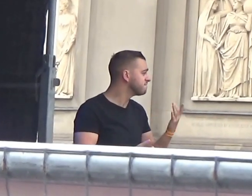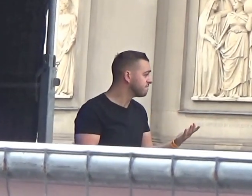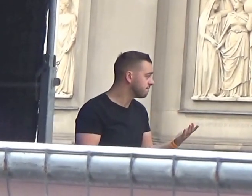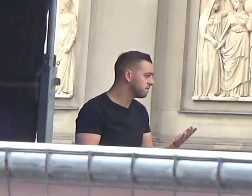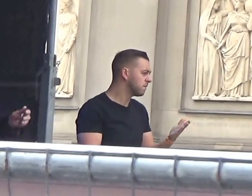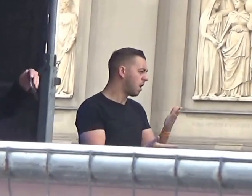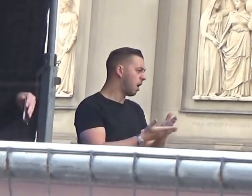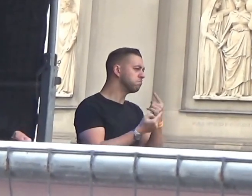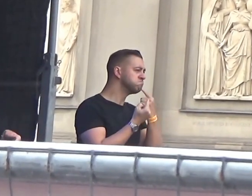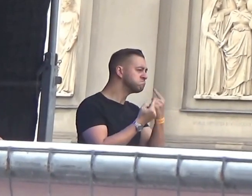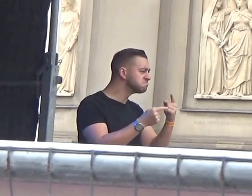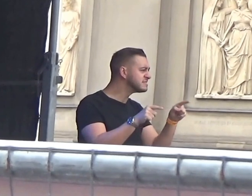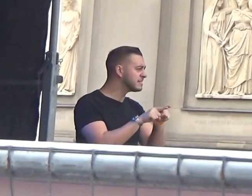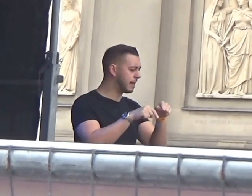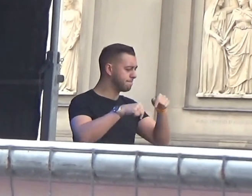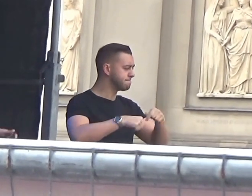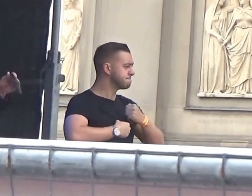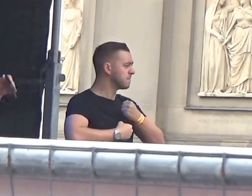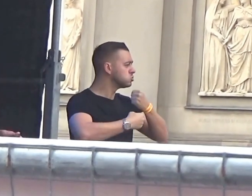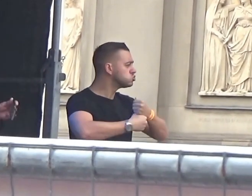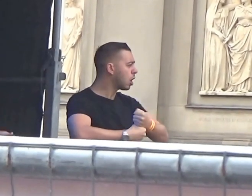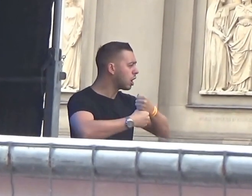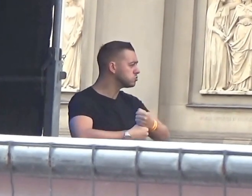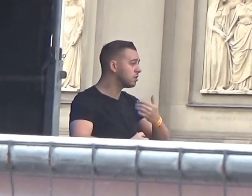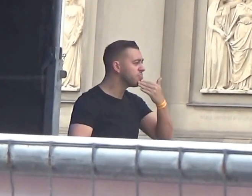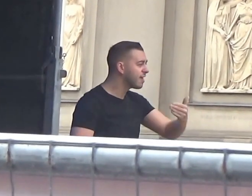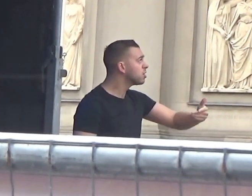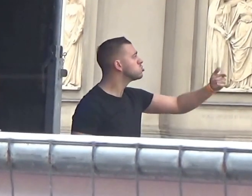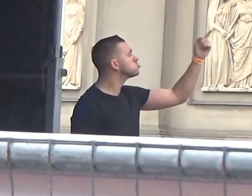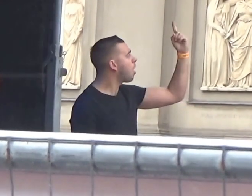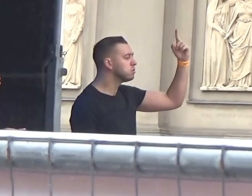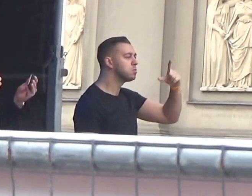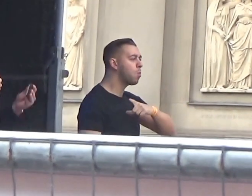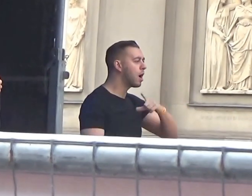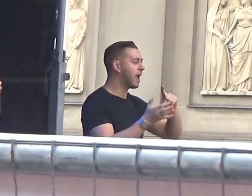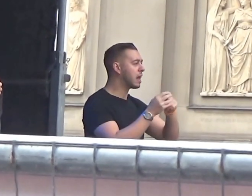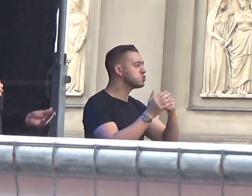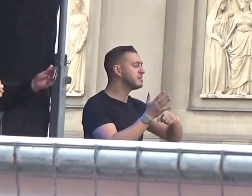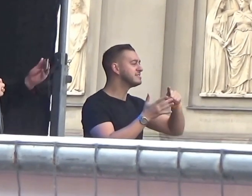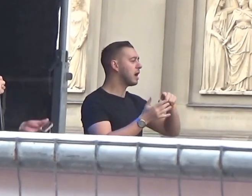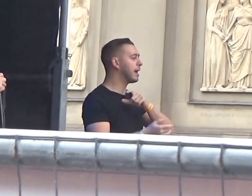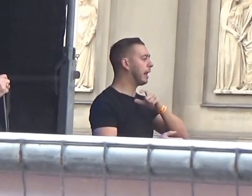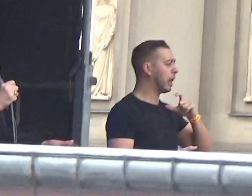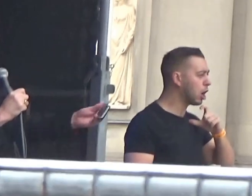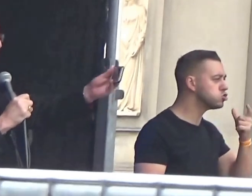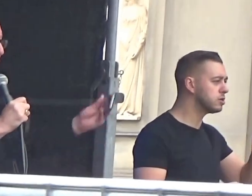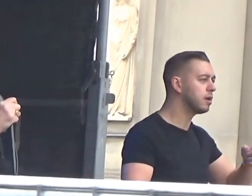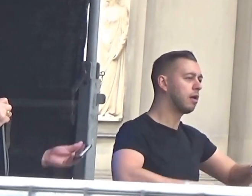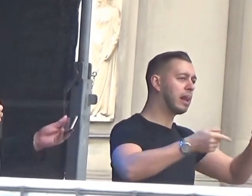that's true in the church and to thank God for the LGBTI clergy and leaders and Christian